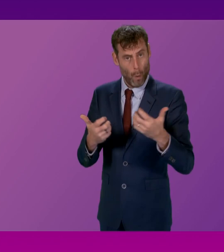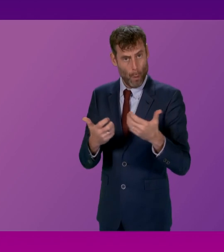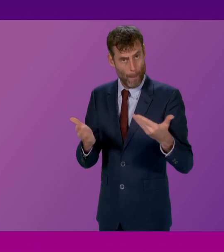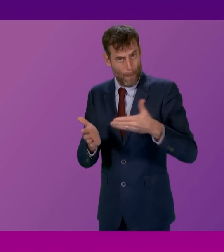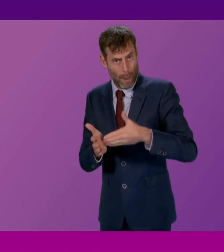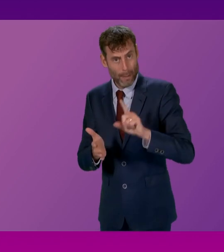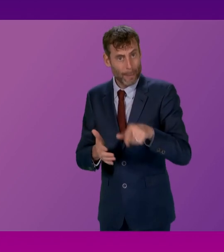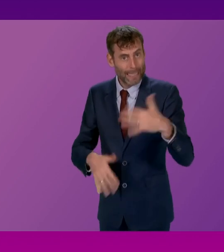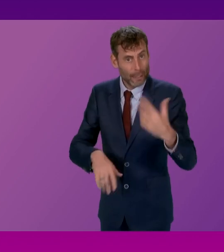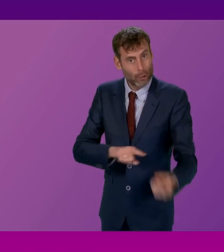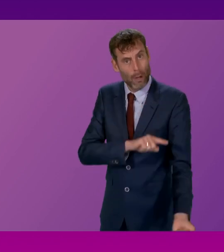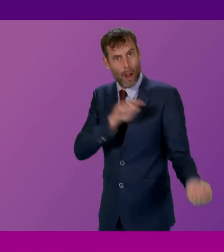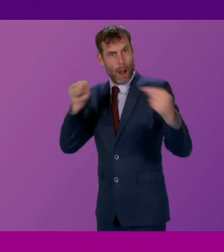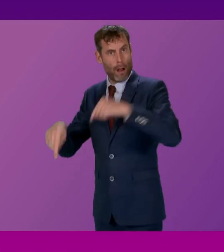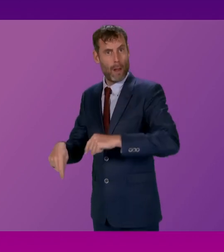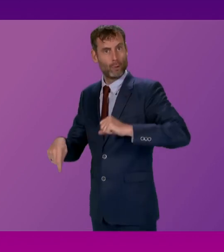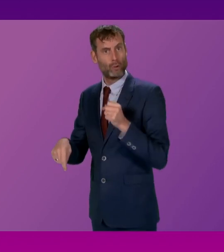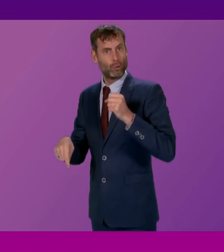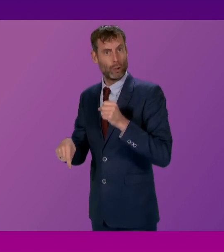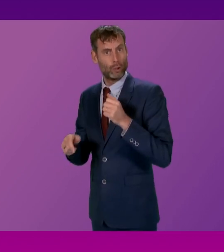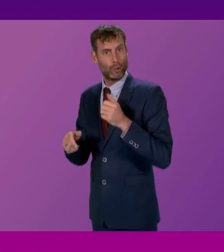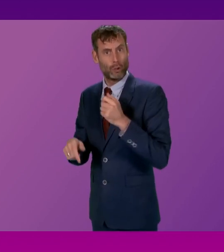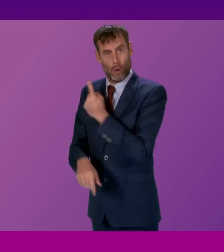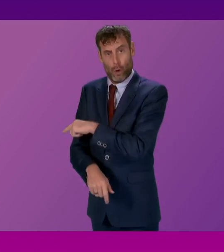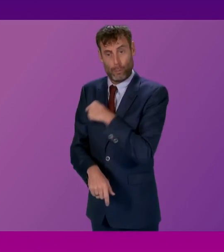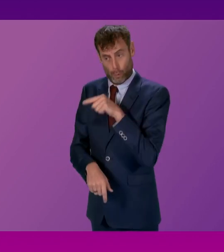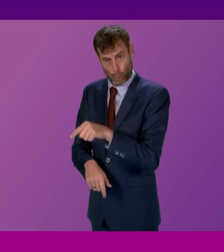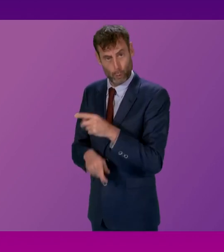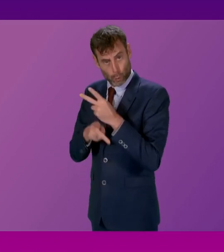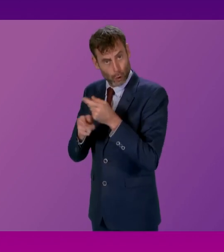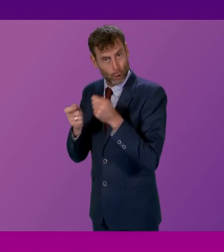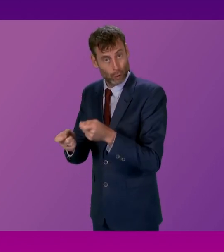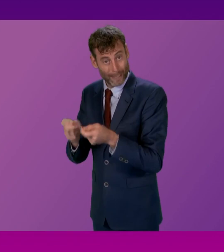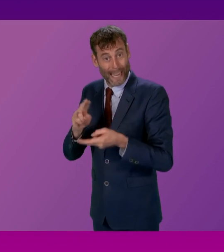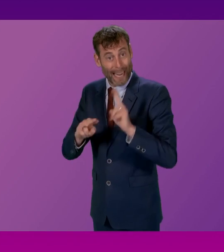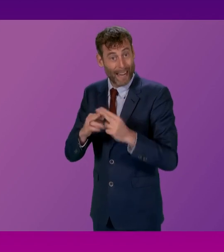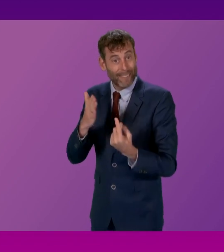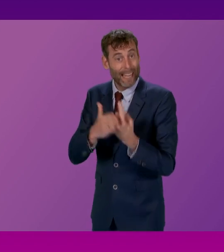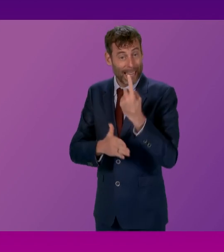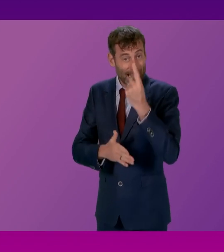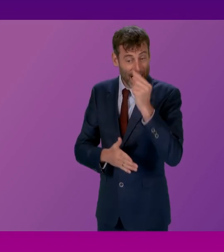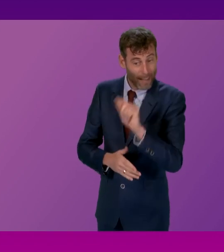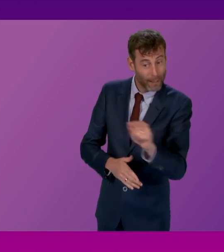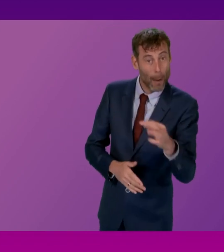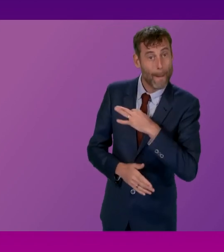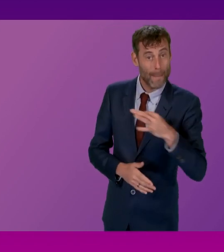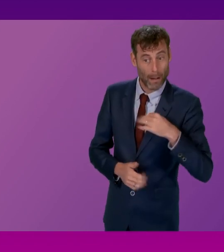in the event that there is a medical evacuation? I will make the point that I have made in the chamber before.